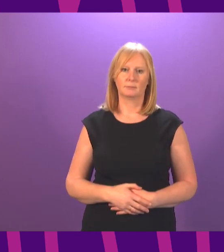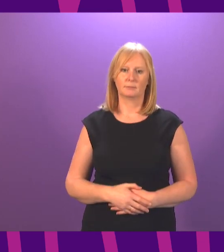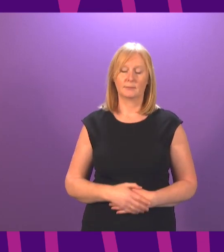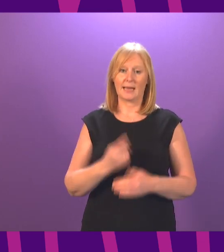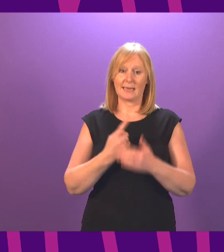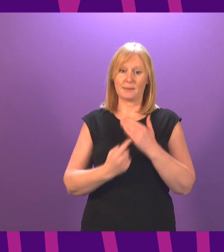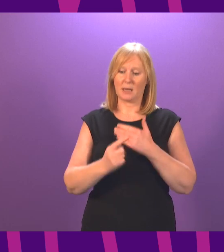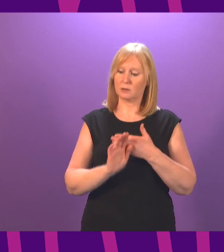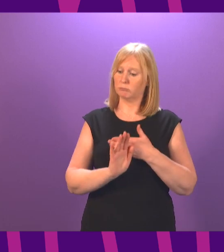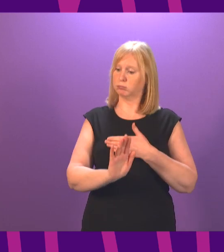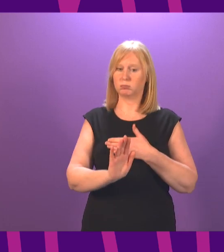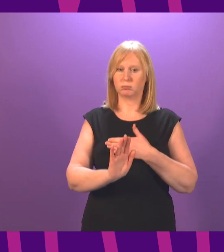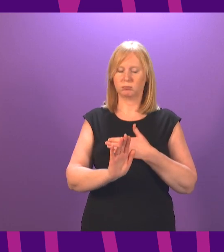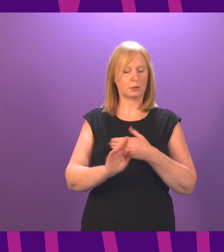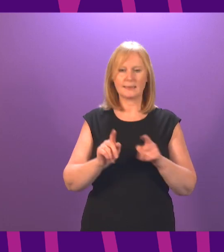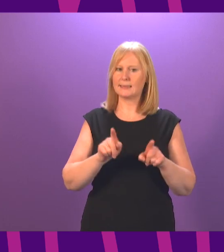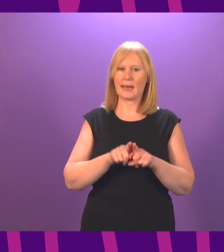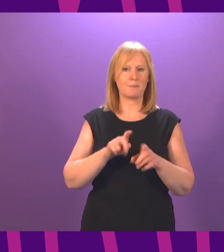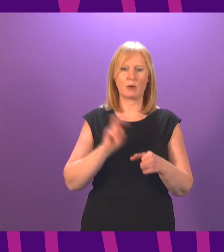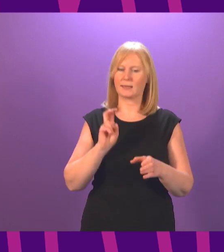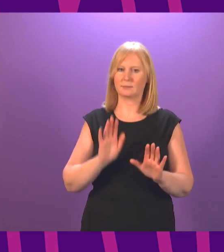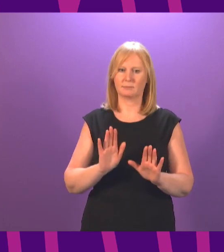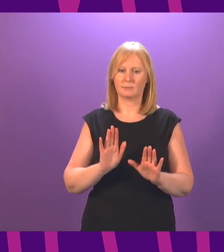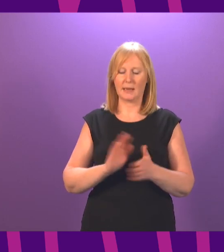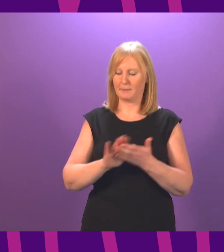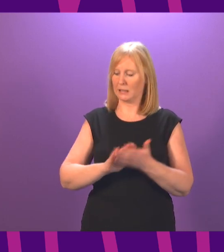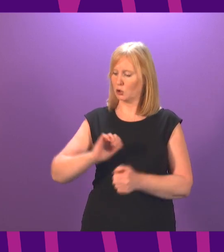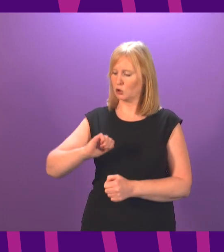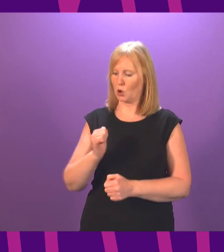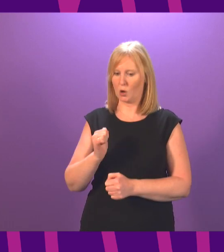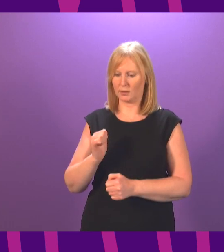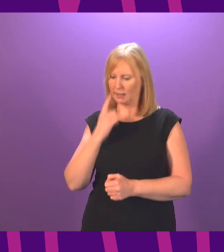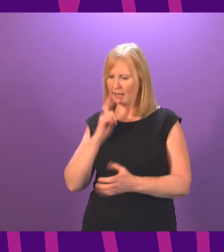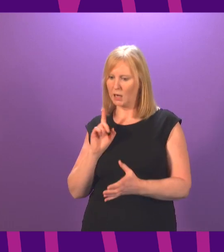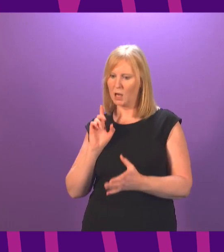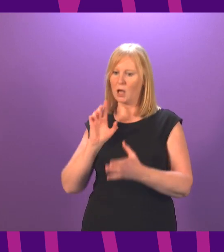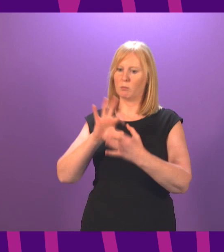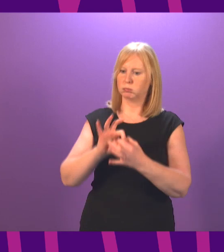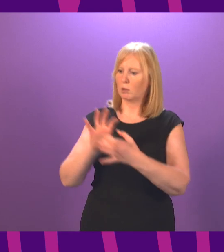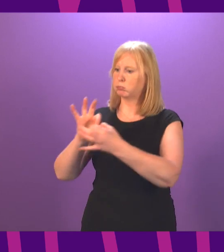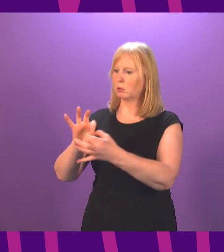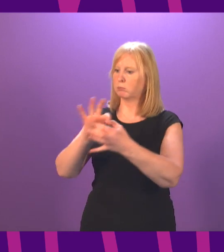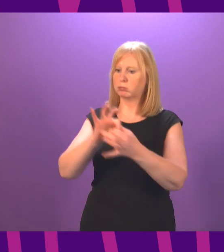is not the same as Brexit; it would see Scotland joining other independent countries in the